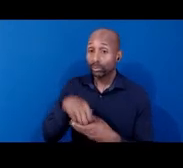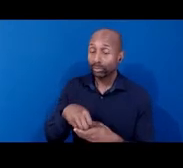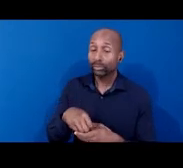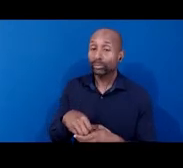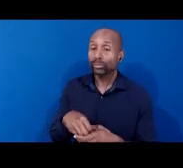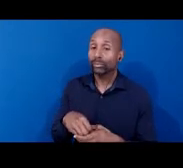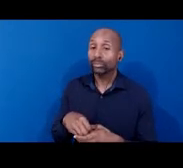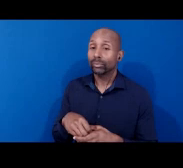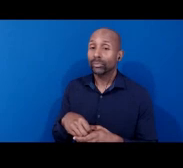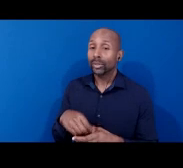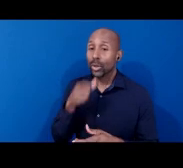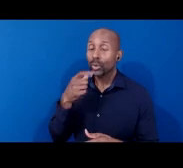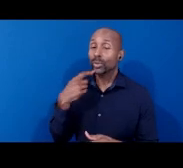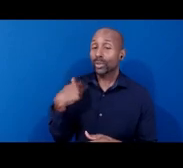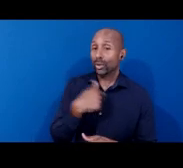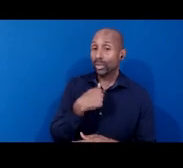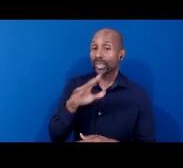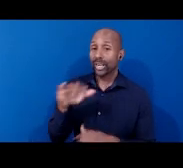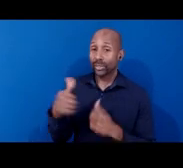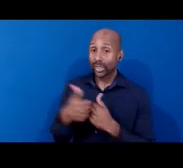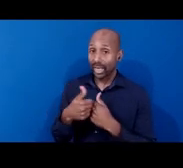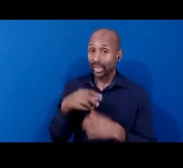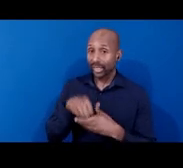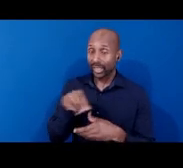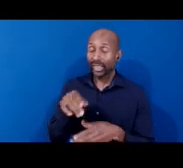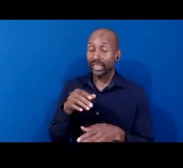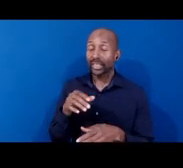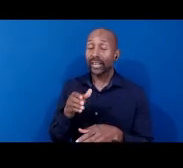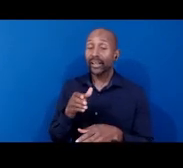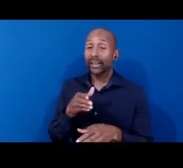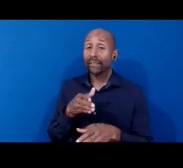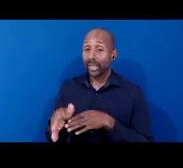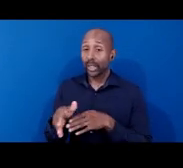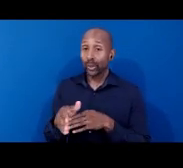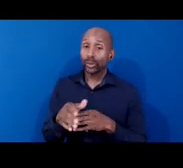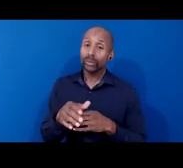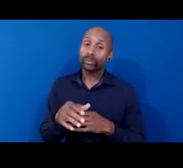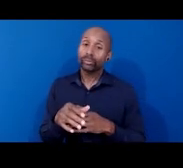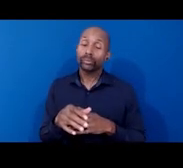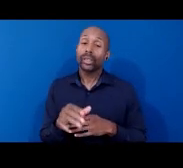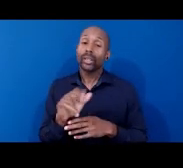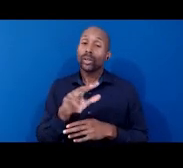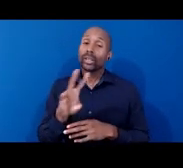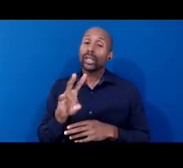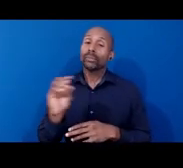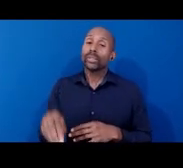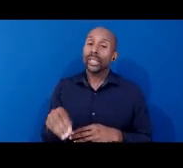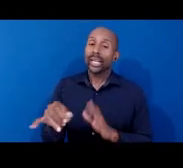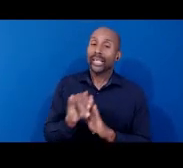identifying as Black, Latinx or Native American compared to 17% of the population nationally.